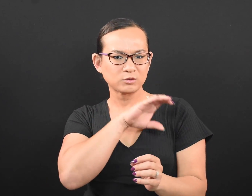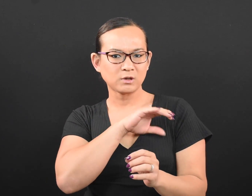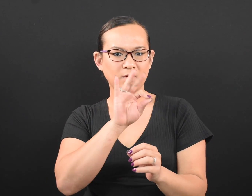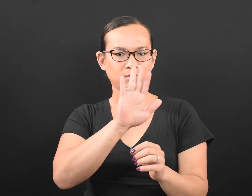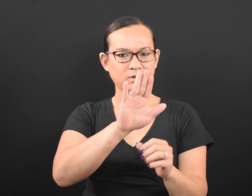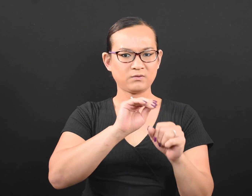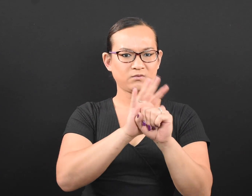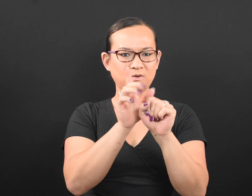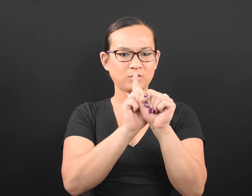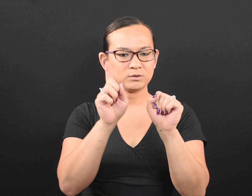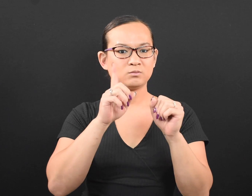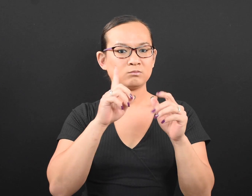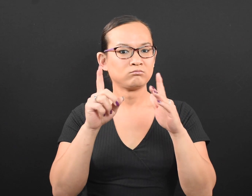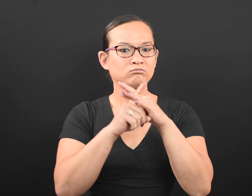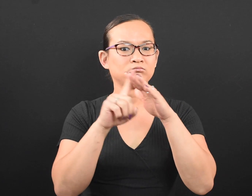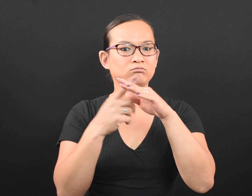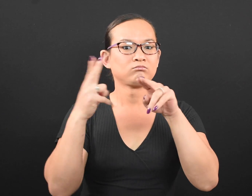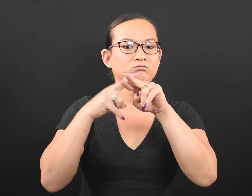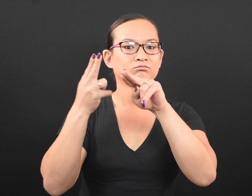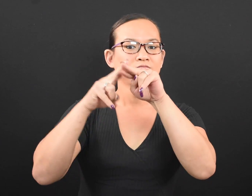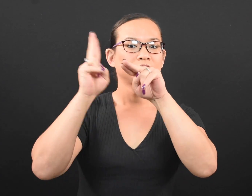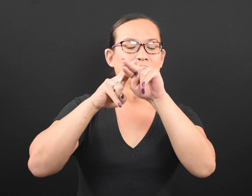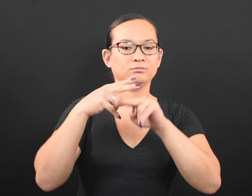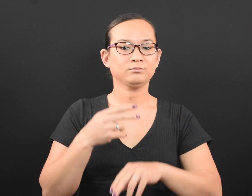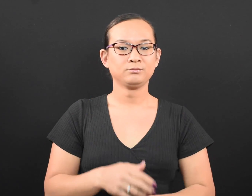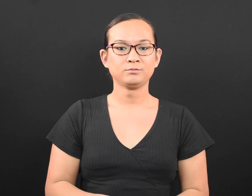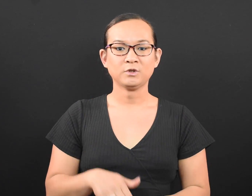Information about the characteristics of these variants is rapidly emerging.